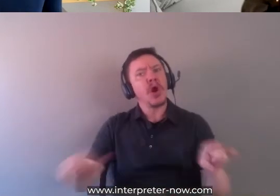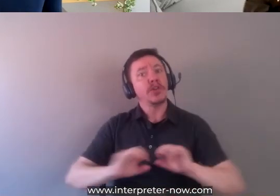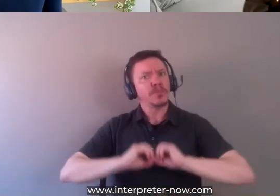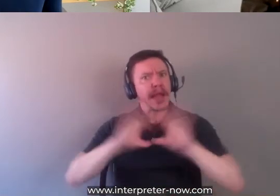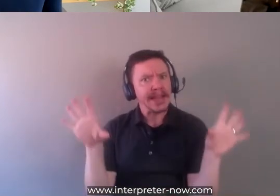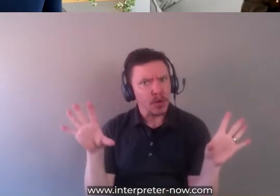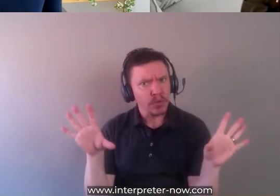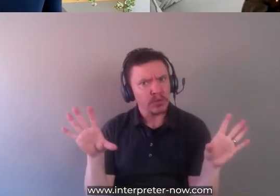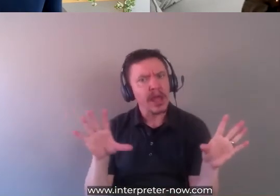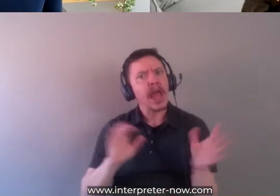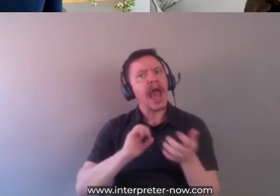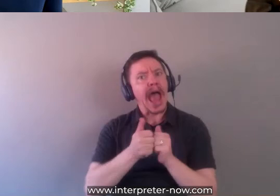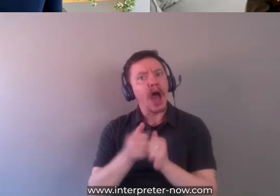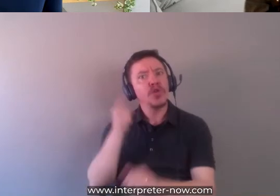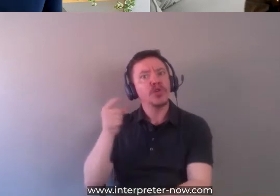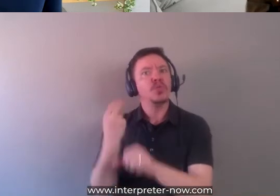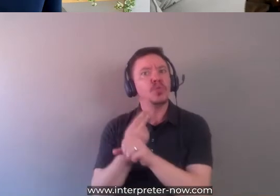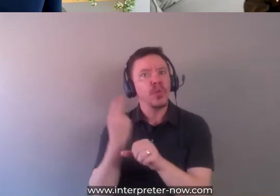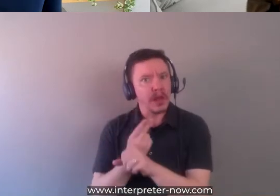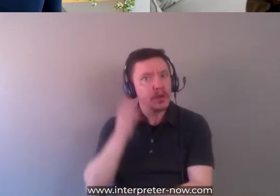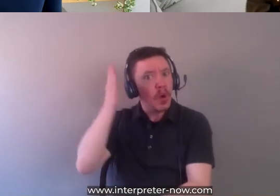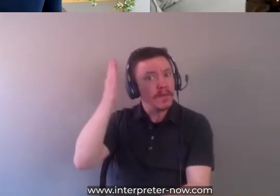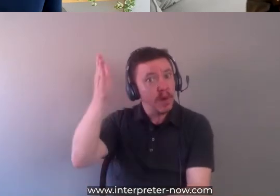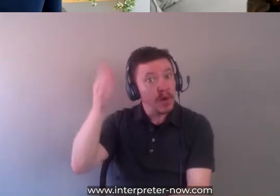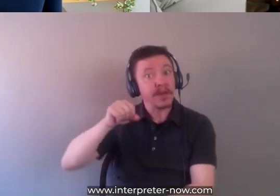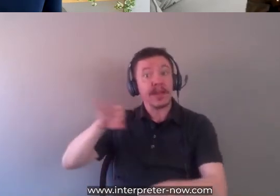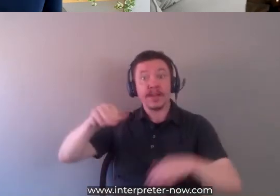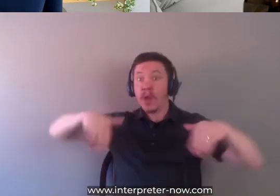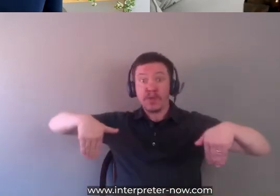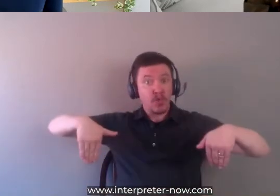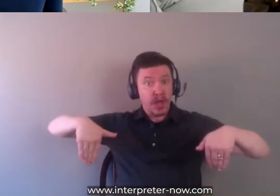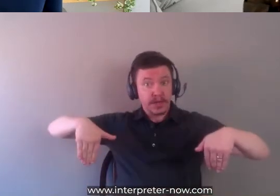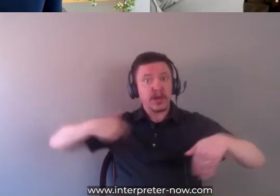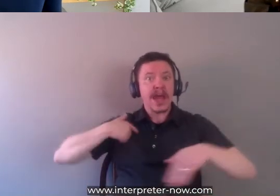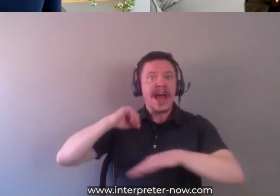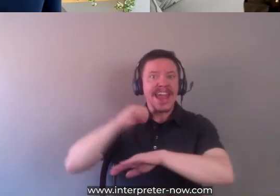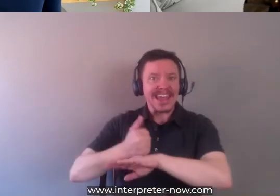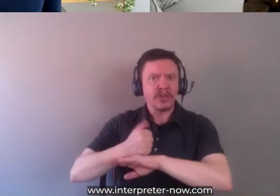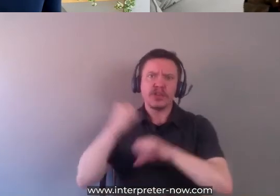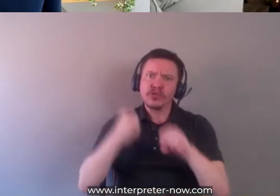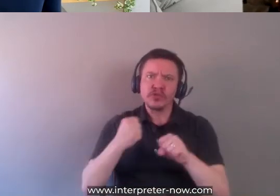about how you will, going forward if you haven't already, institute strong privacy protections